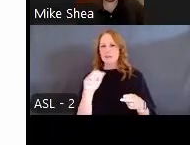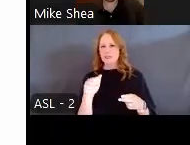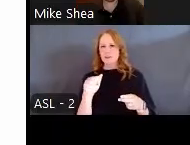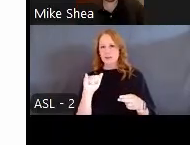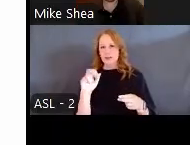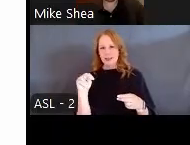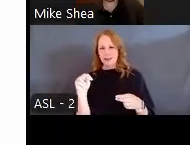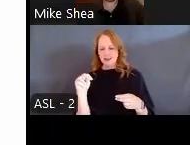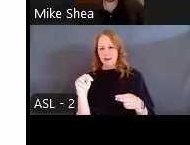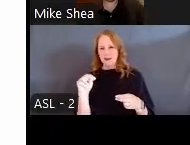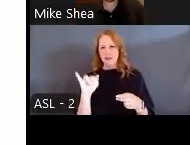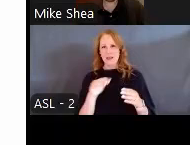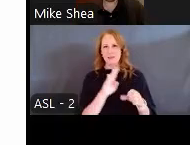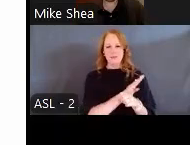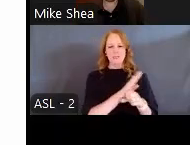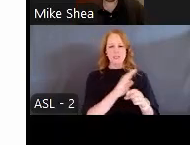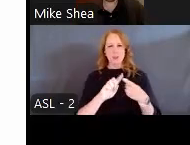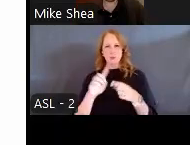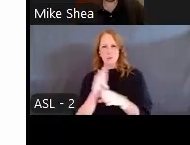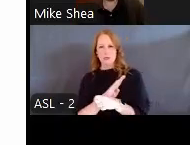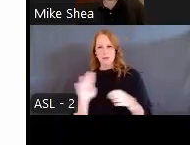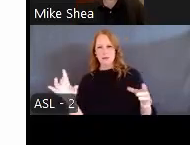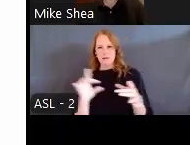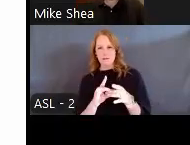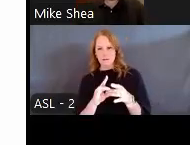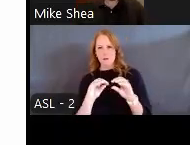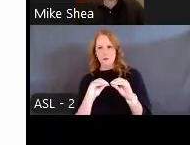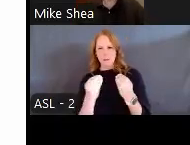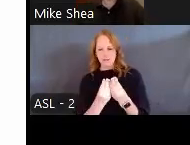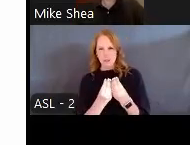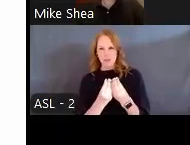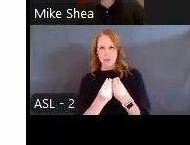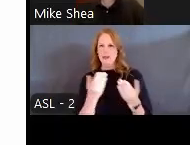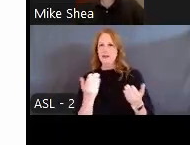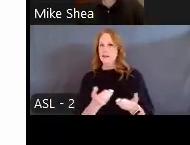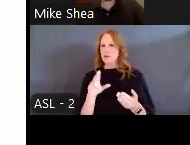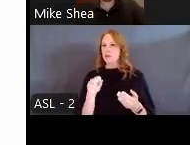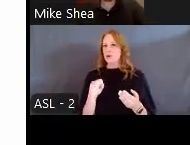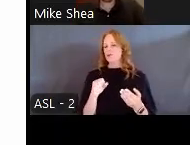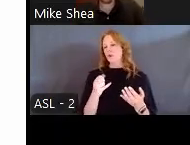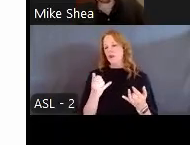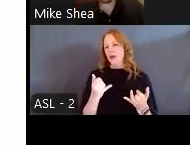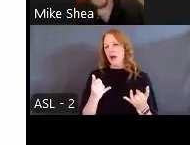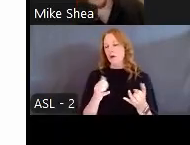businessto business organization based in the US. It um is now a global or becoming a global